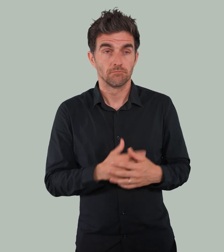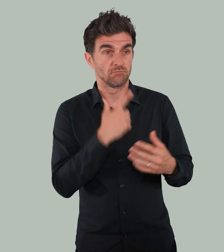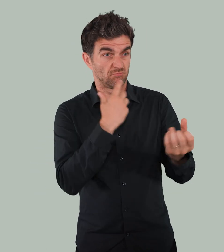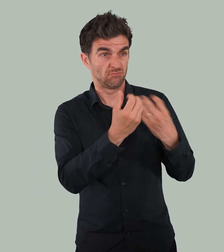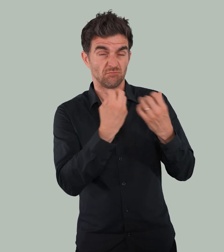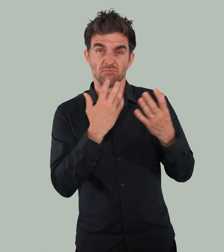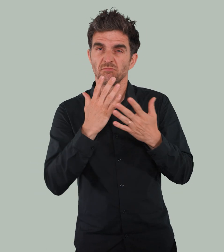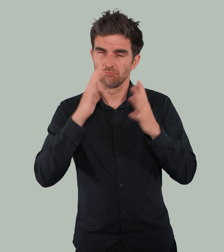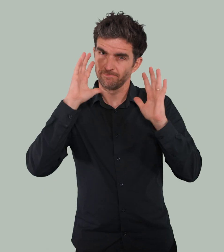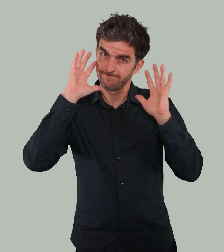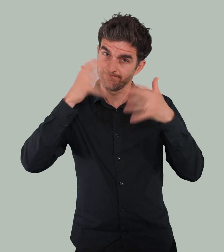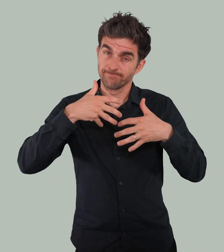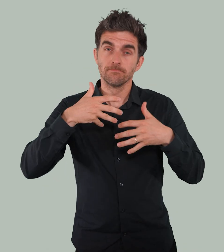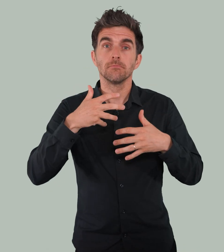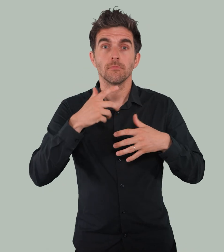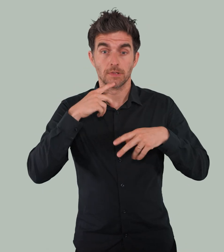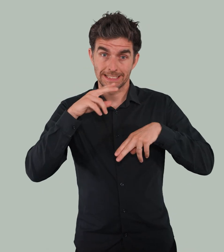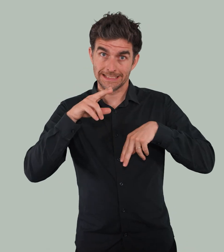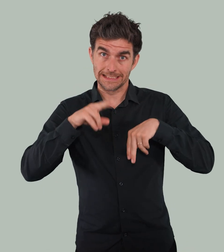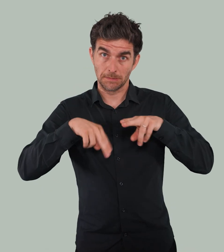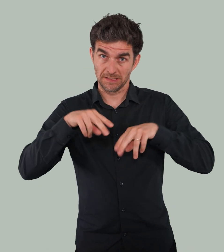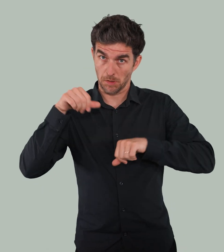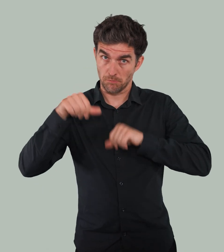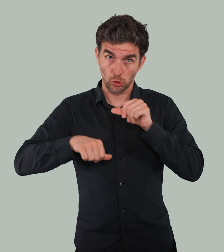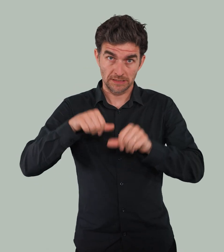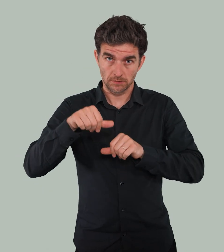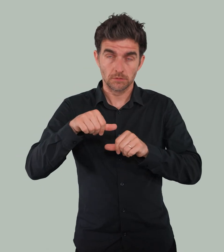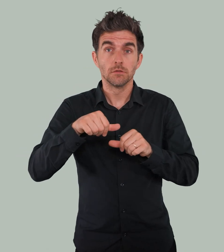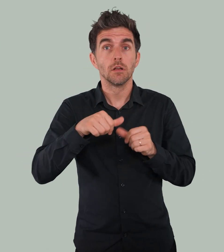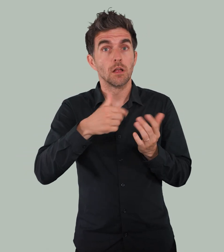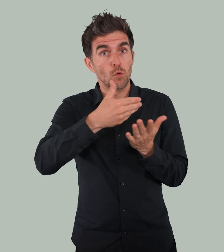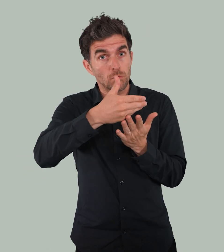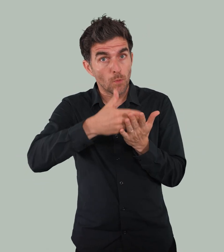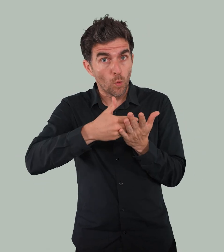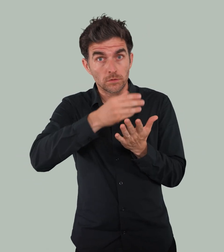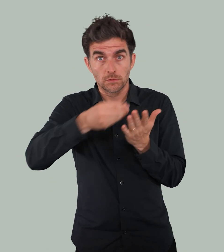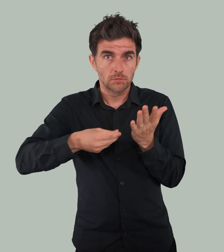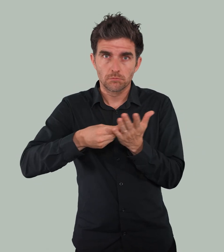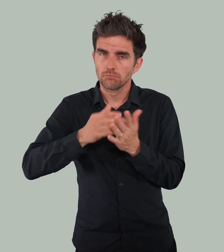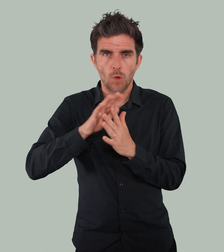Respondents raise concerns about the assessment process, reporting that it does not